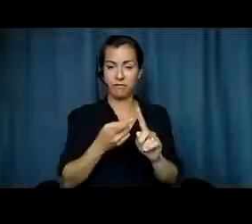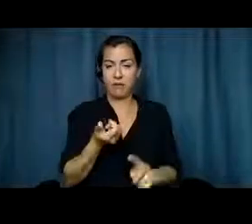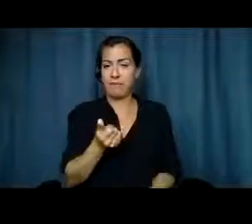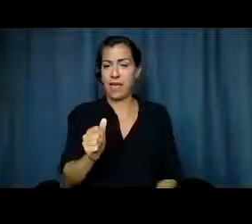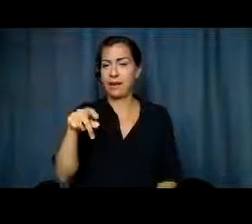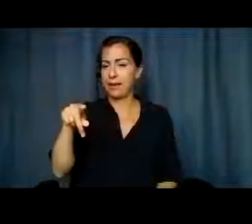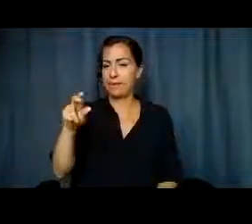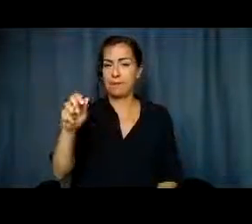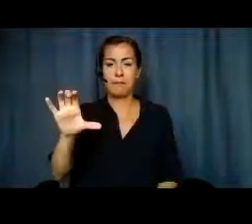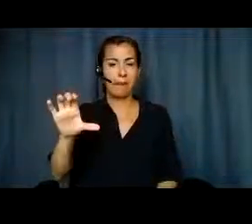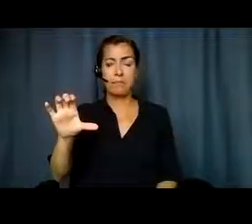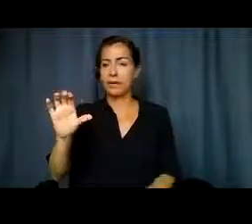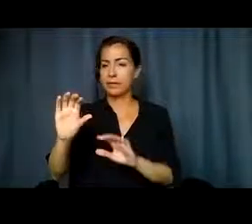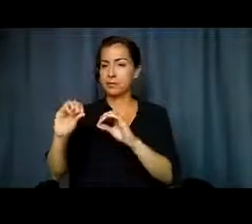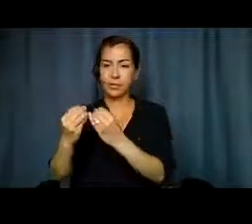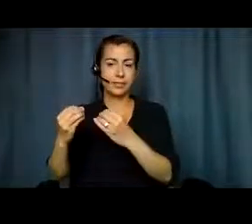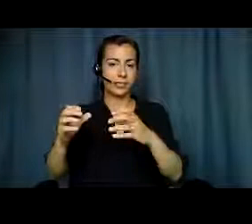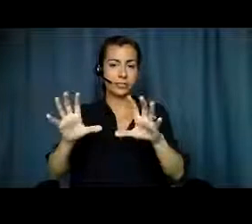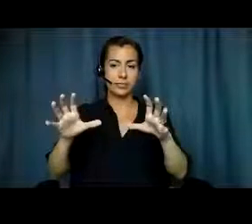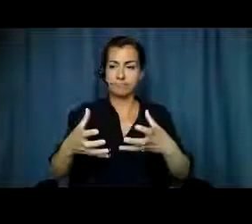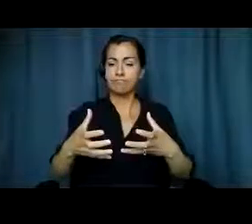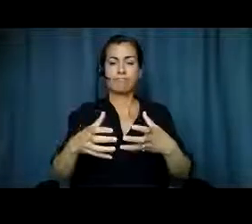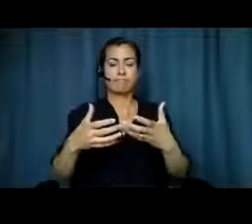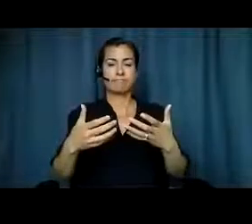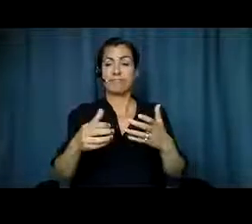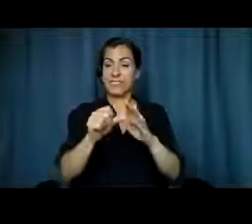are not as high as we'd like them to be, but they're over 50 percent, but people